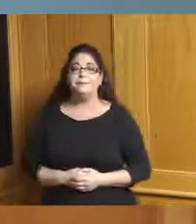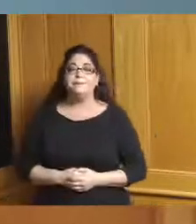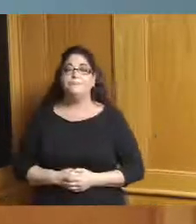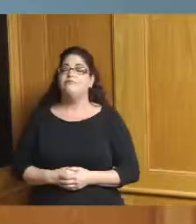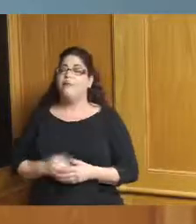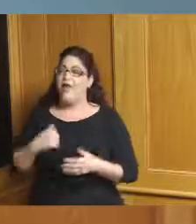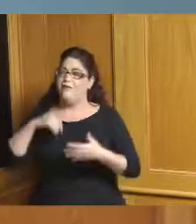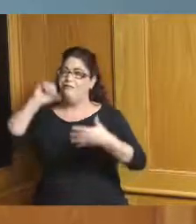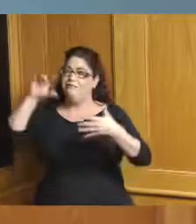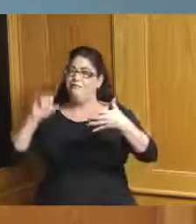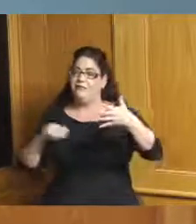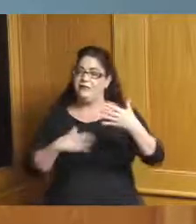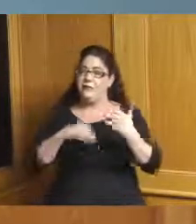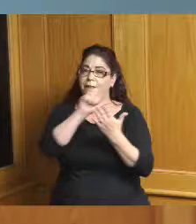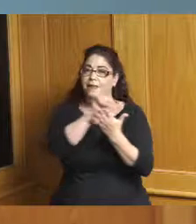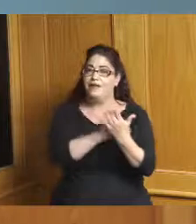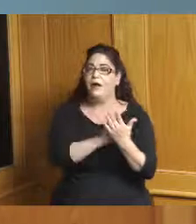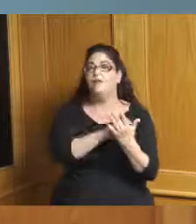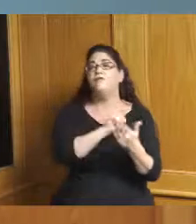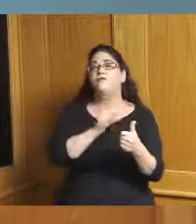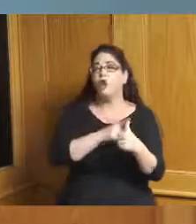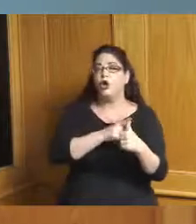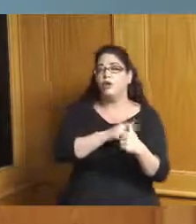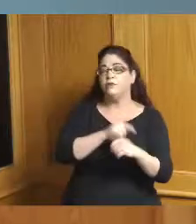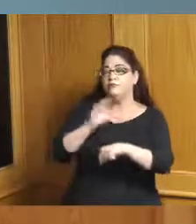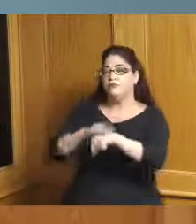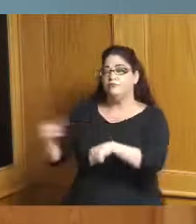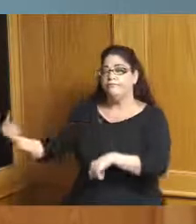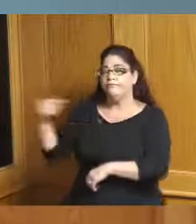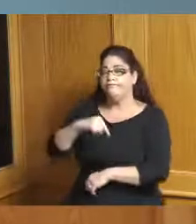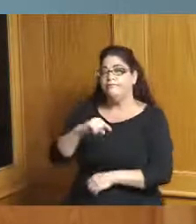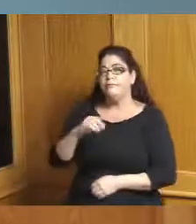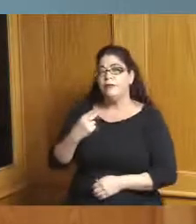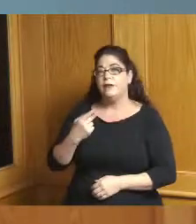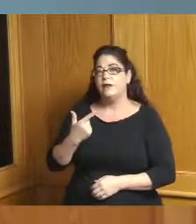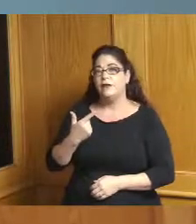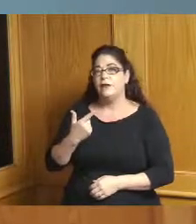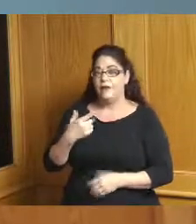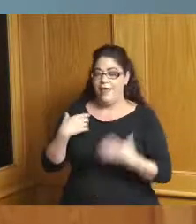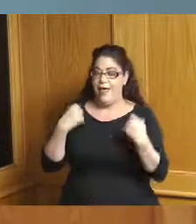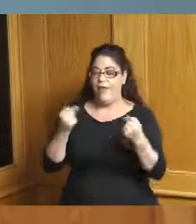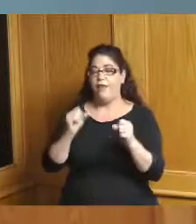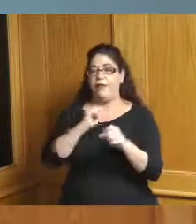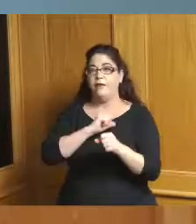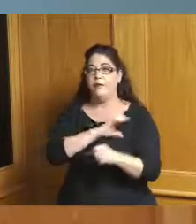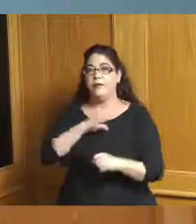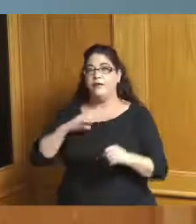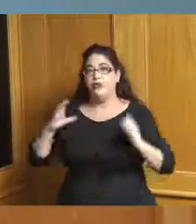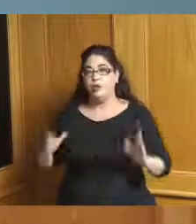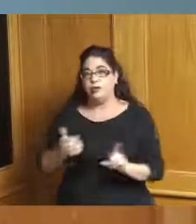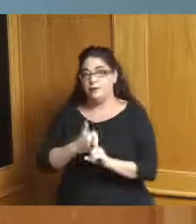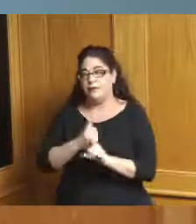forward to our Health Commissioner Greg Kesterman Covid-19 comprehensive report